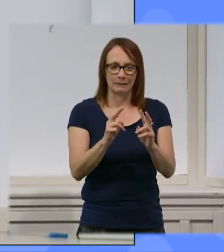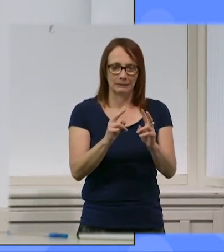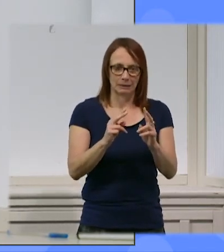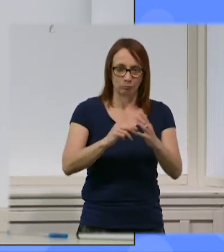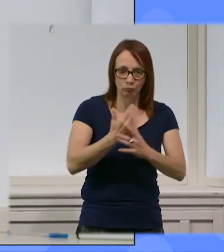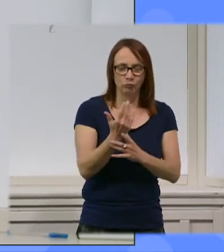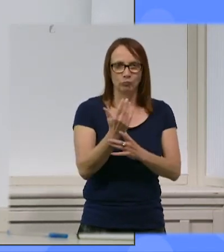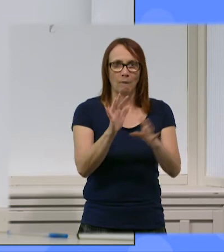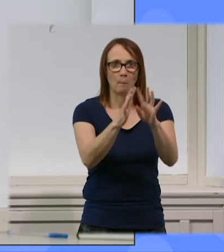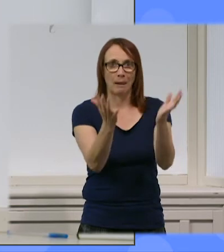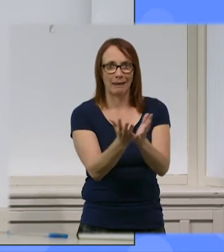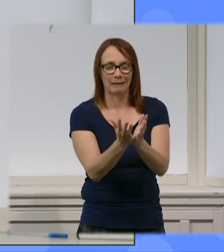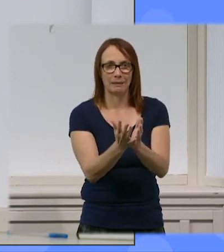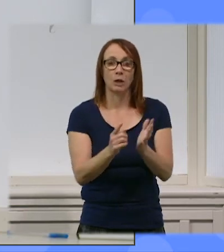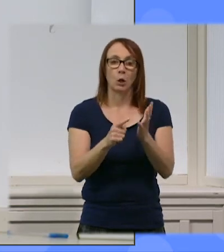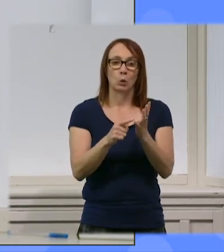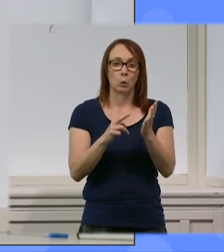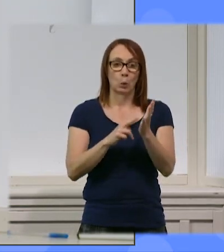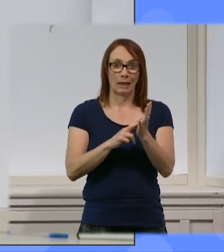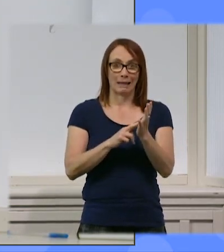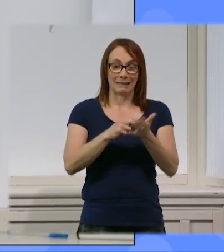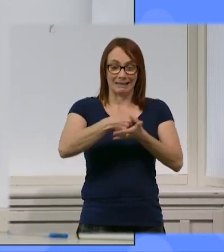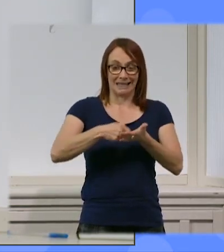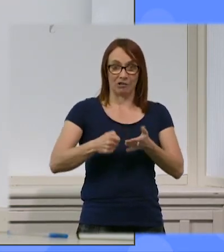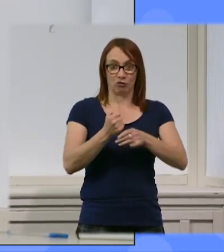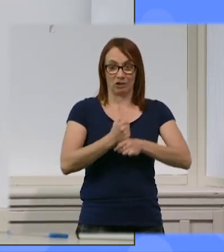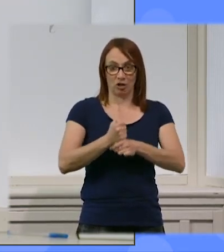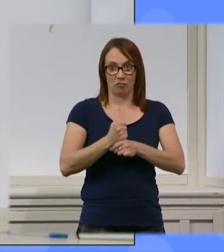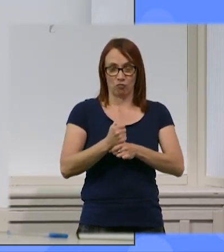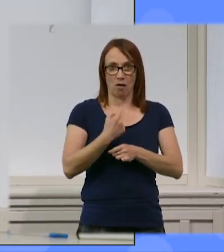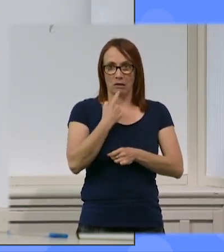as the UN secretary-general put it so succinctly and we don't have a plan B